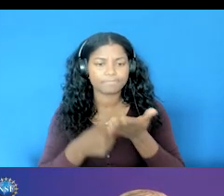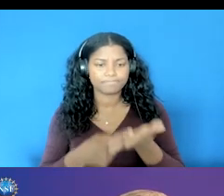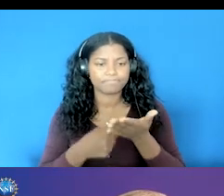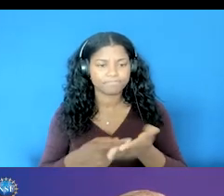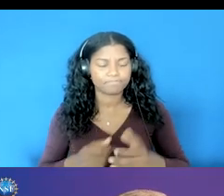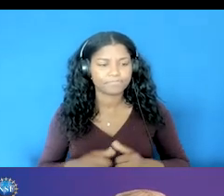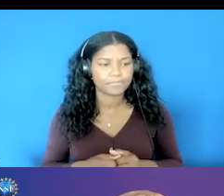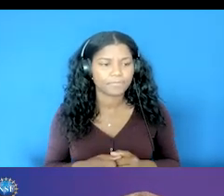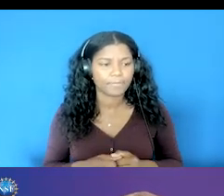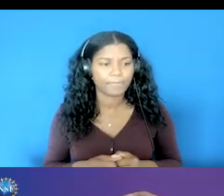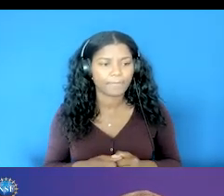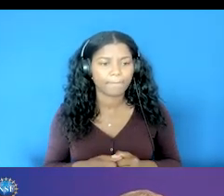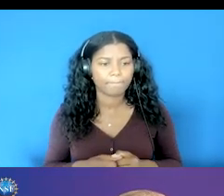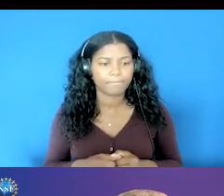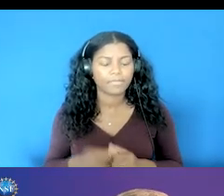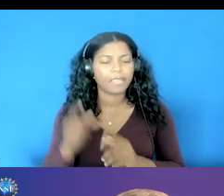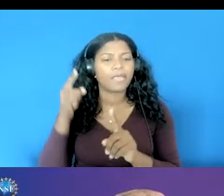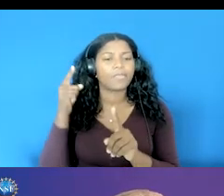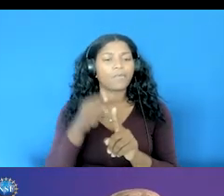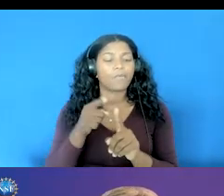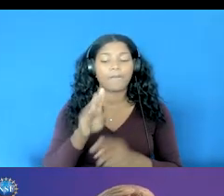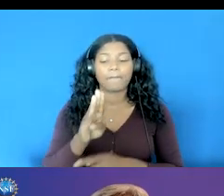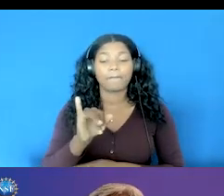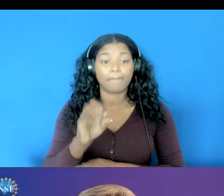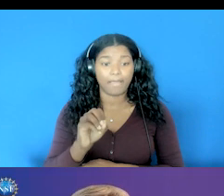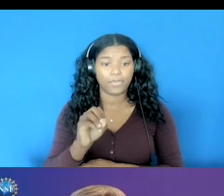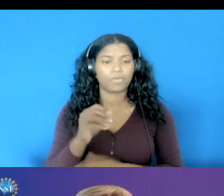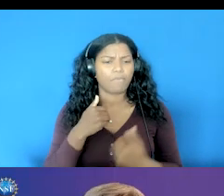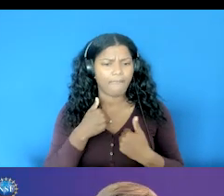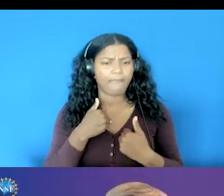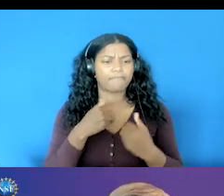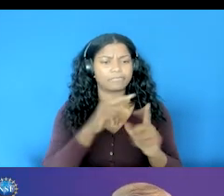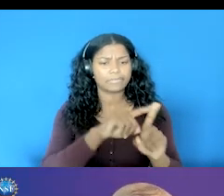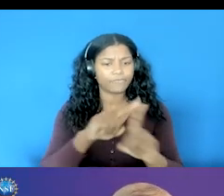In keeping with this mission, BIO has outlined priorities for the fiscal year 2023.